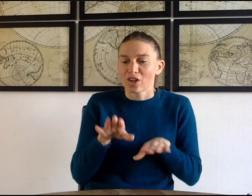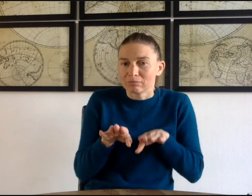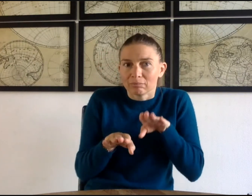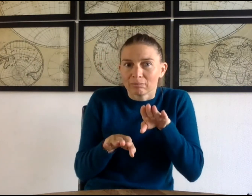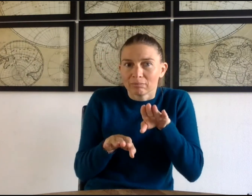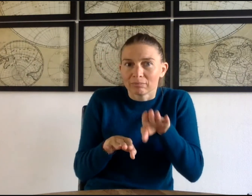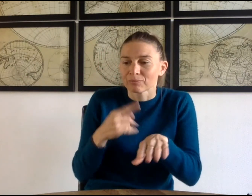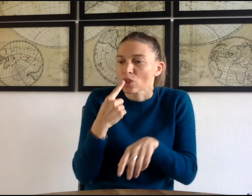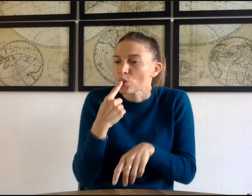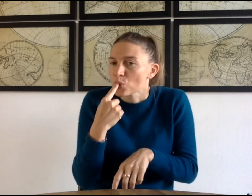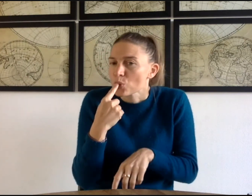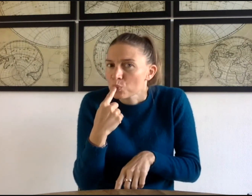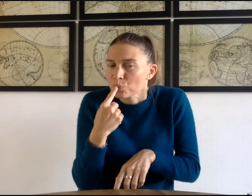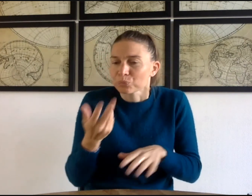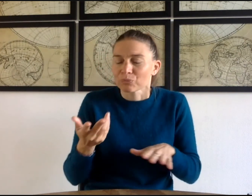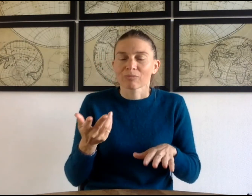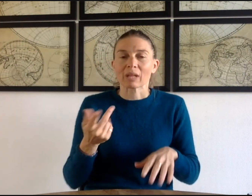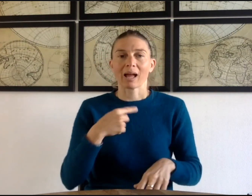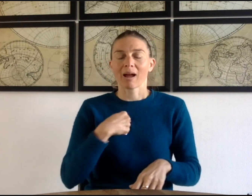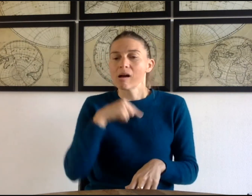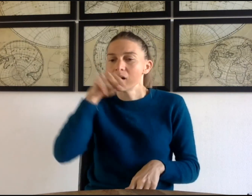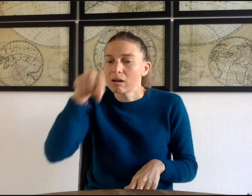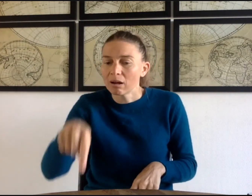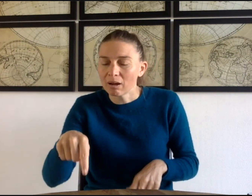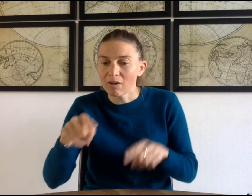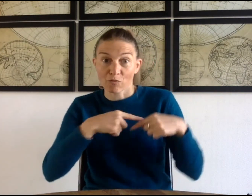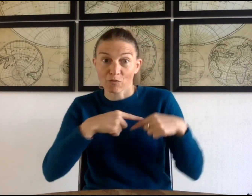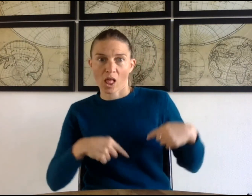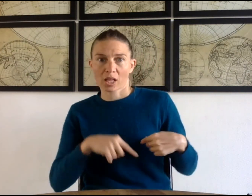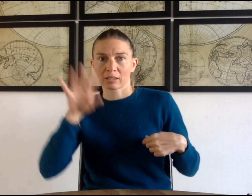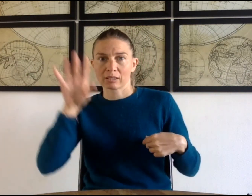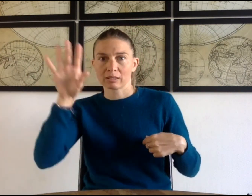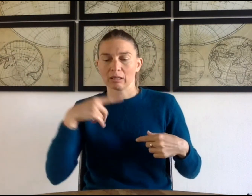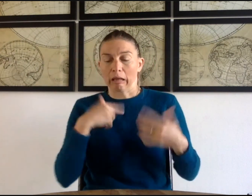it's not the end of the world because you also have some support